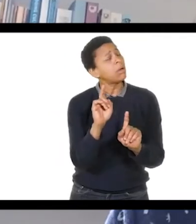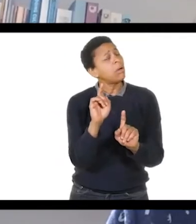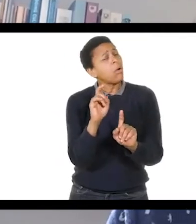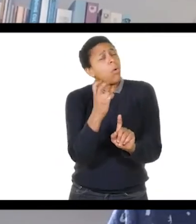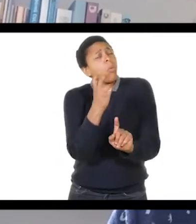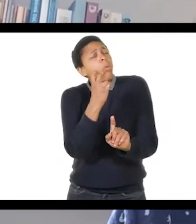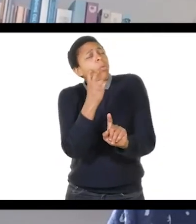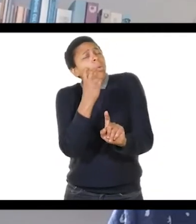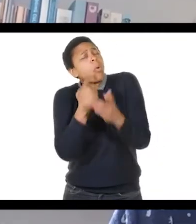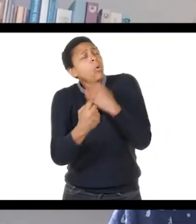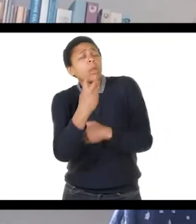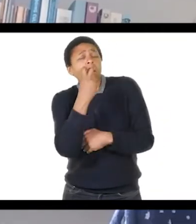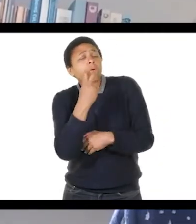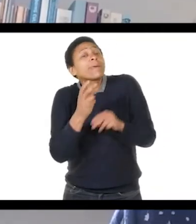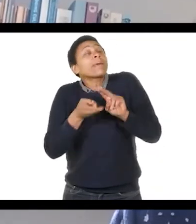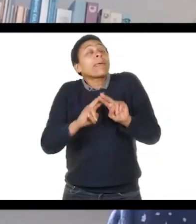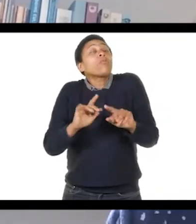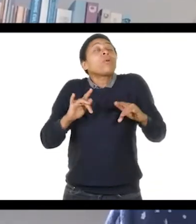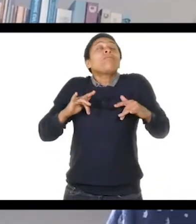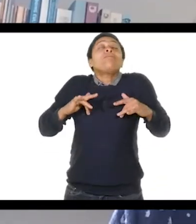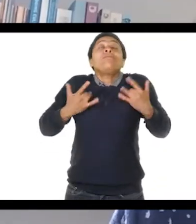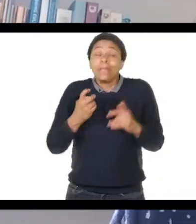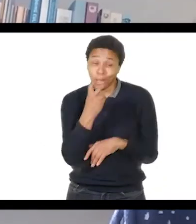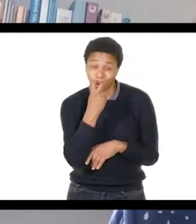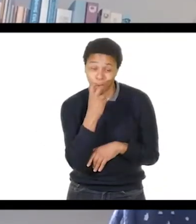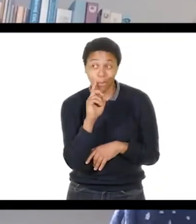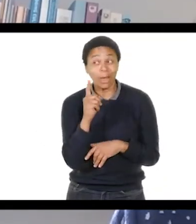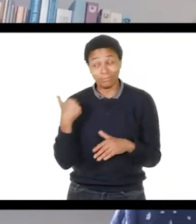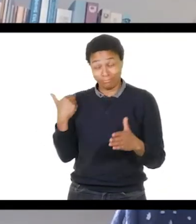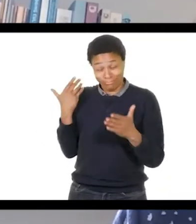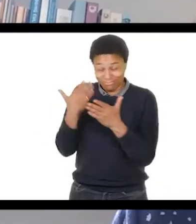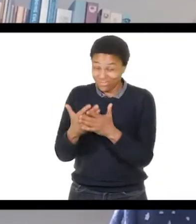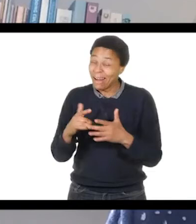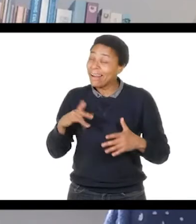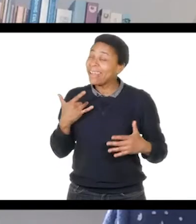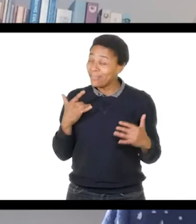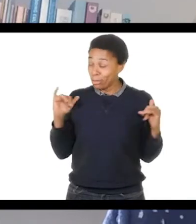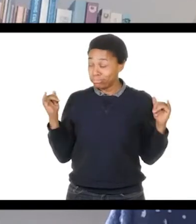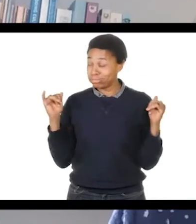And we’re only as old or young as we feel. We sure have lived a bit though haven’t we?